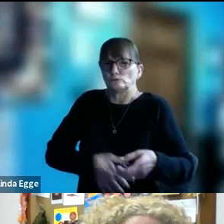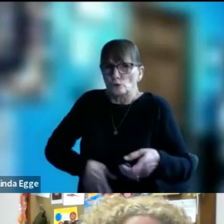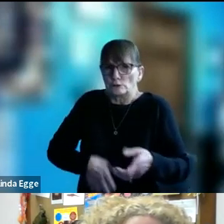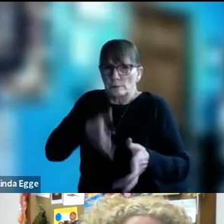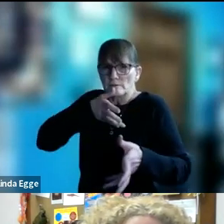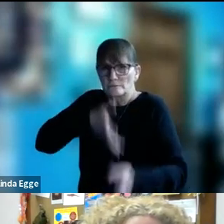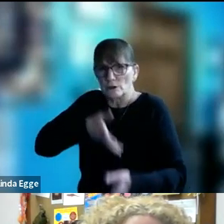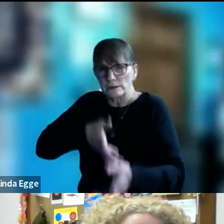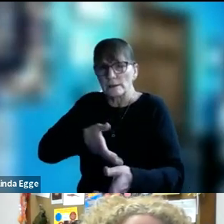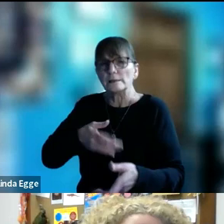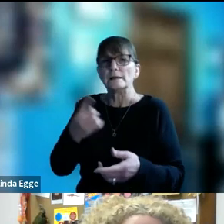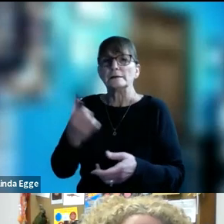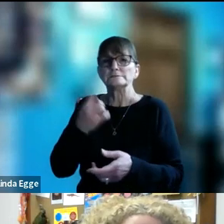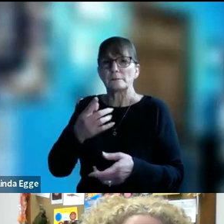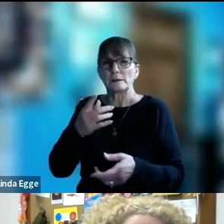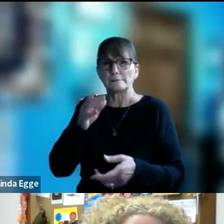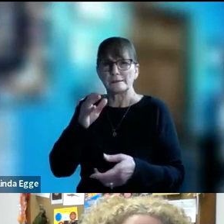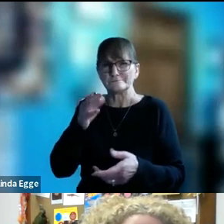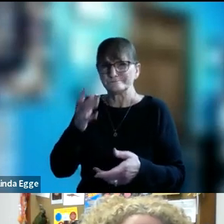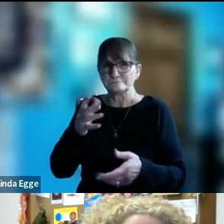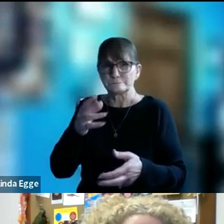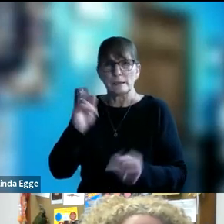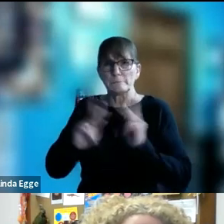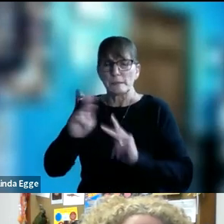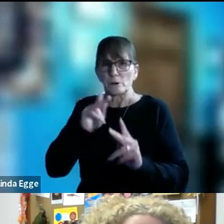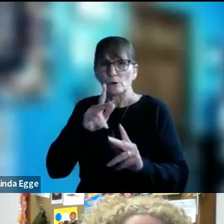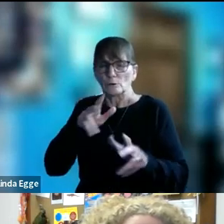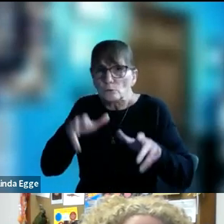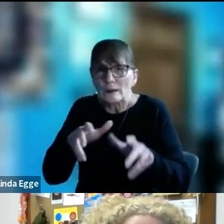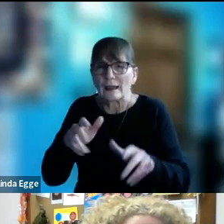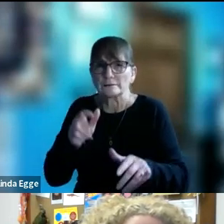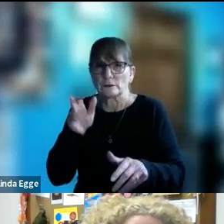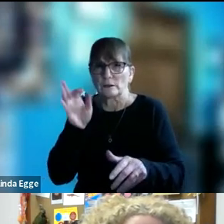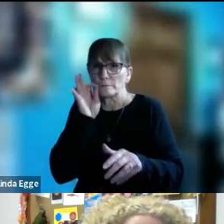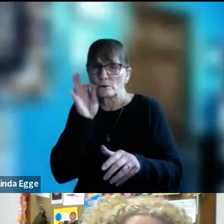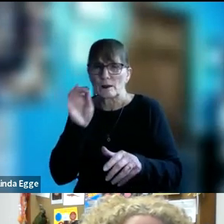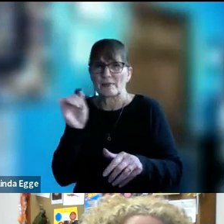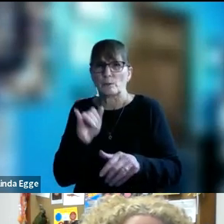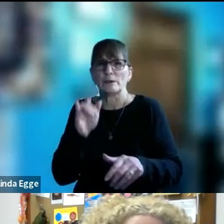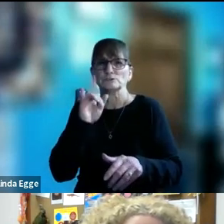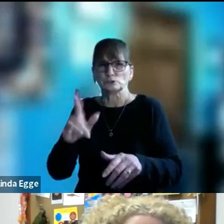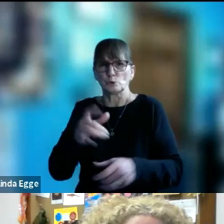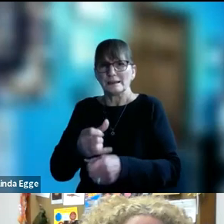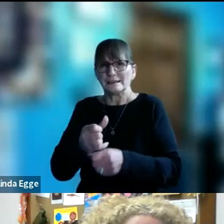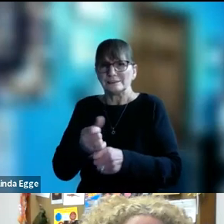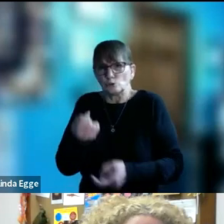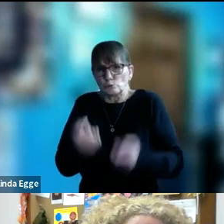Some people react to marijuana that way, but then you'll have people who are trying to use it to take that away, but it's actually like causing,